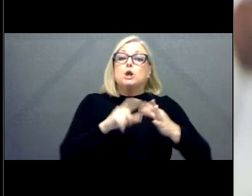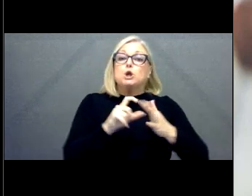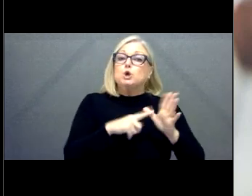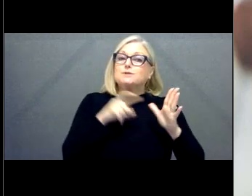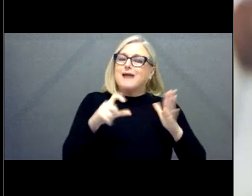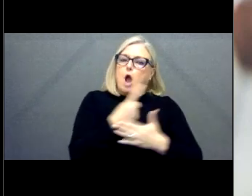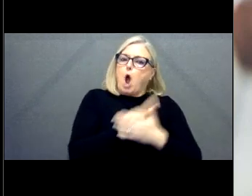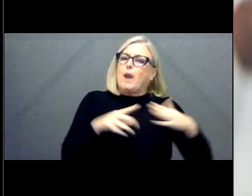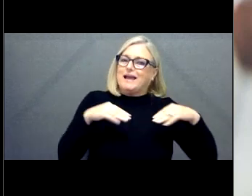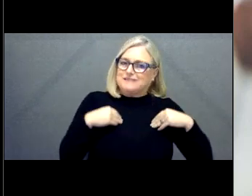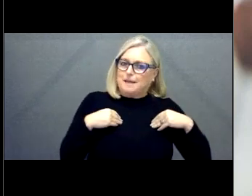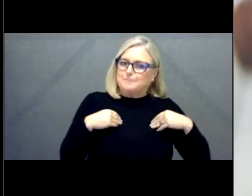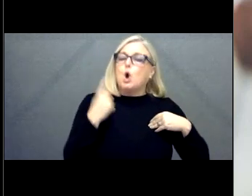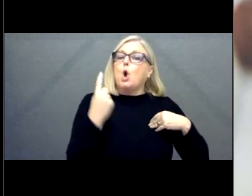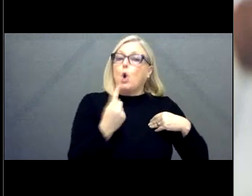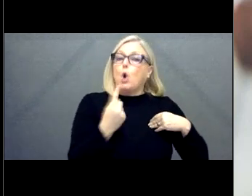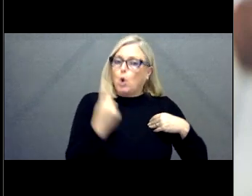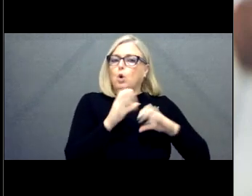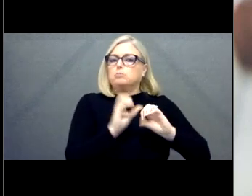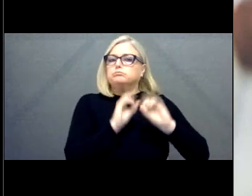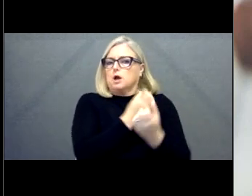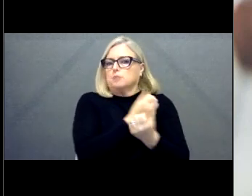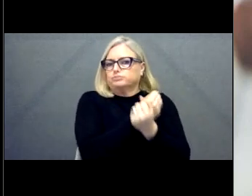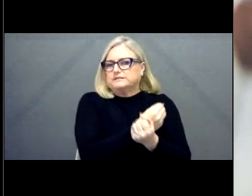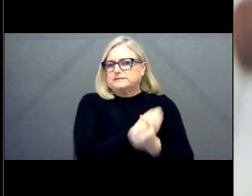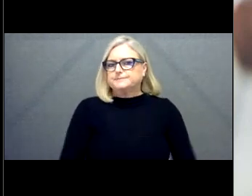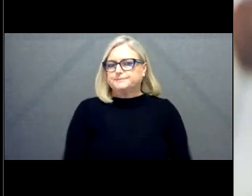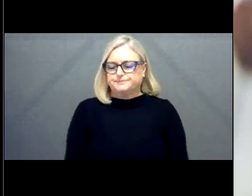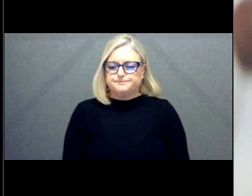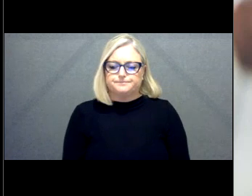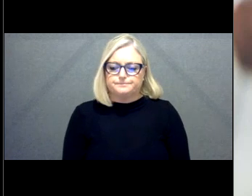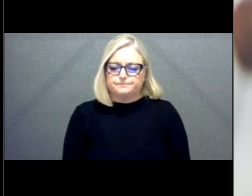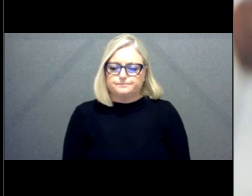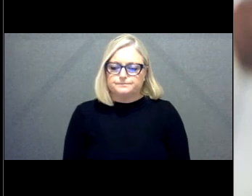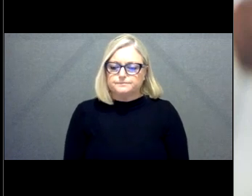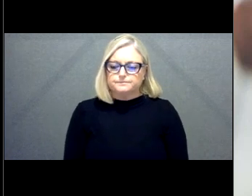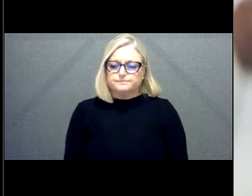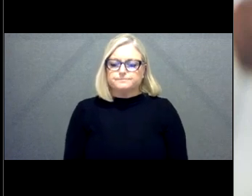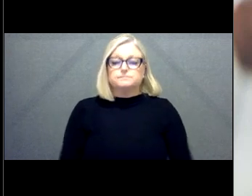who is facing imprisonment for their offenses thank thank you Penny um so I'm just checking